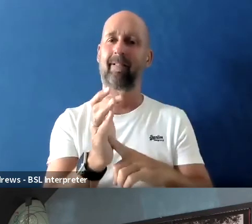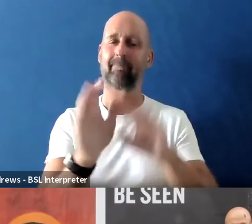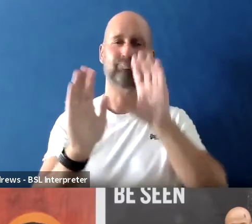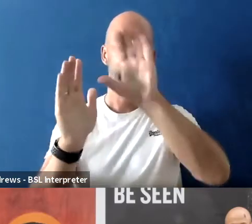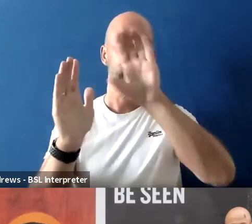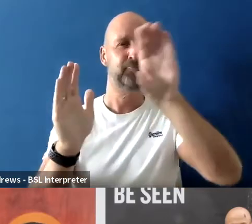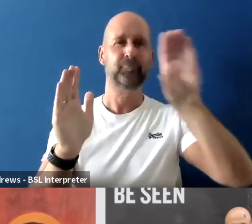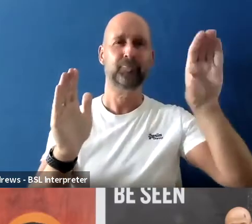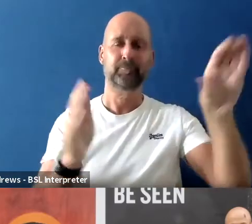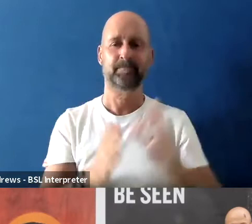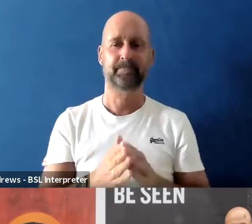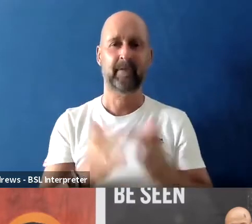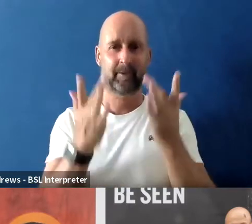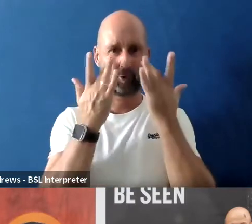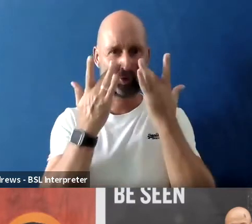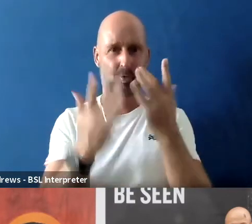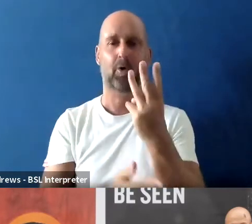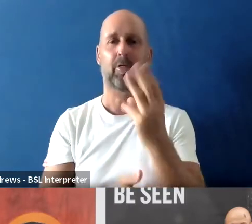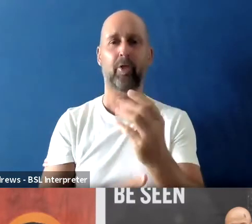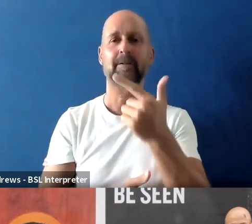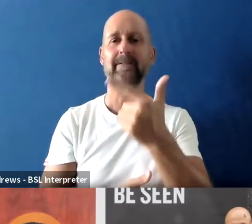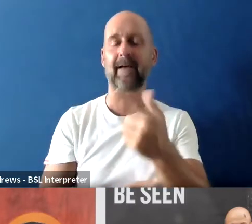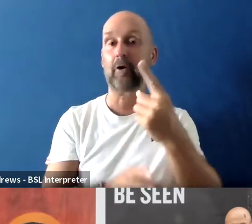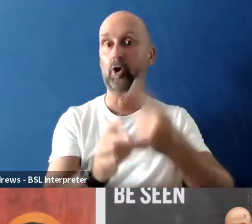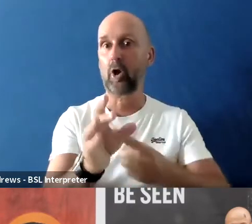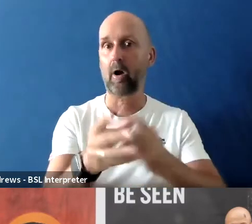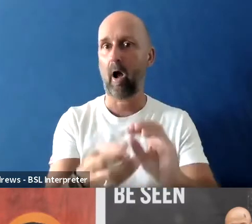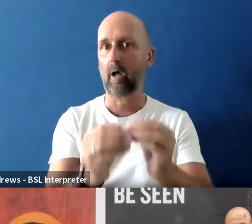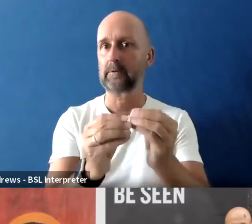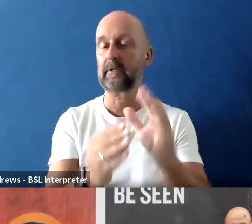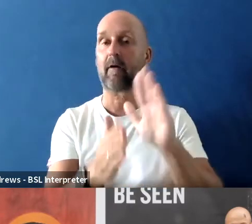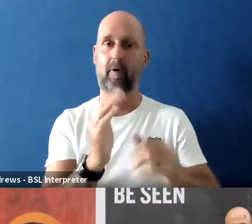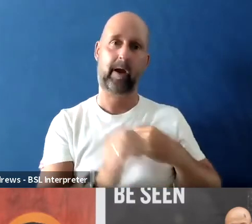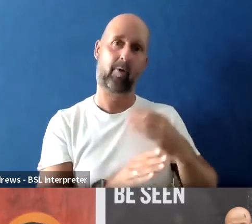It showcased the work of 37 young artists from our community and gave them the space